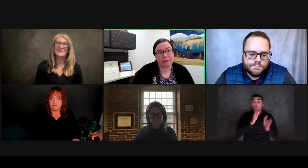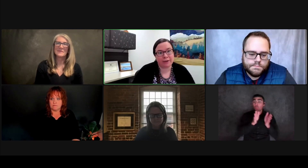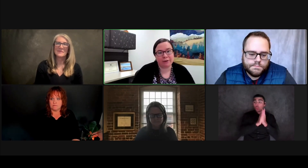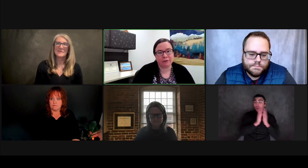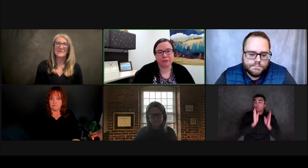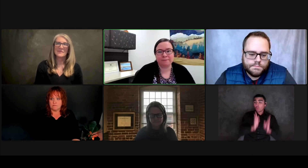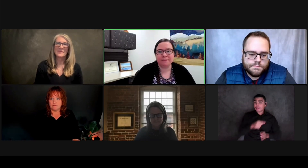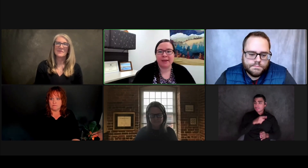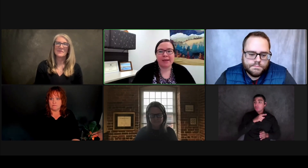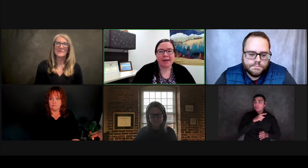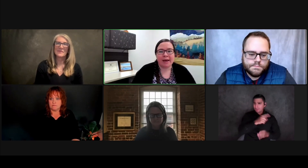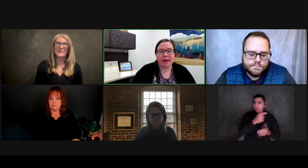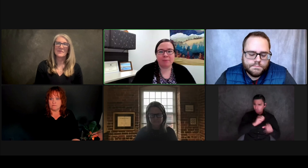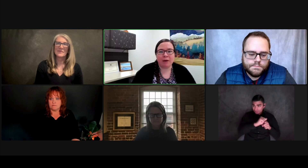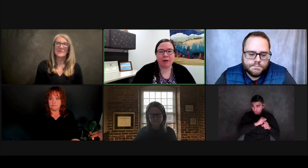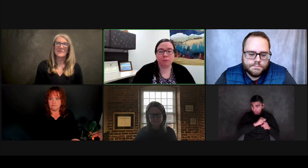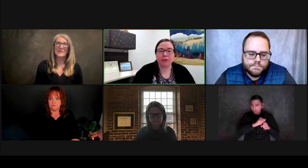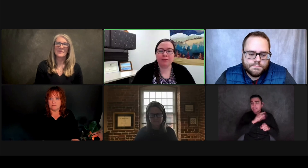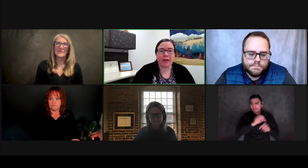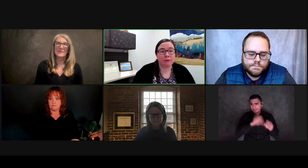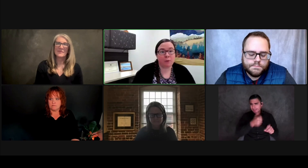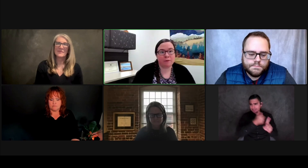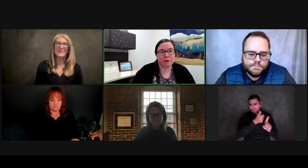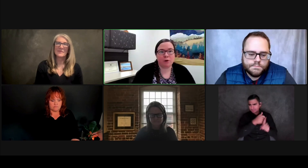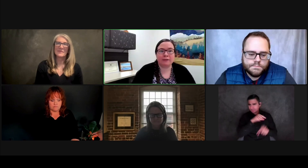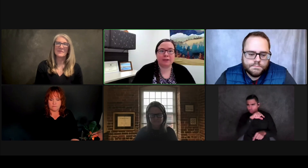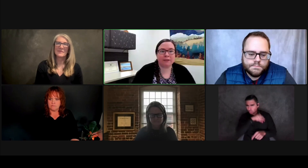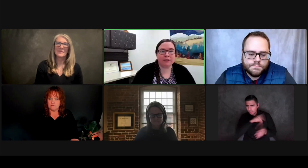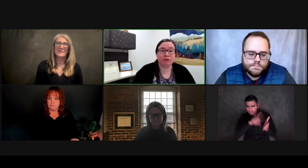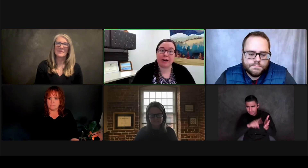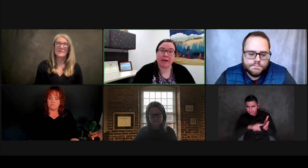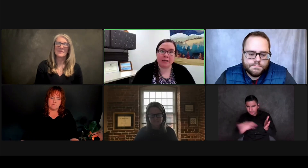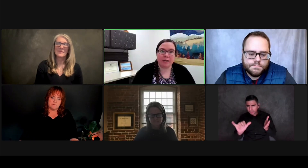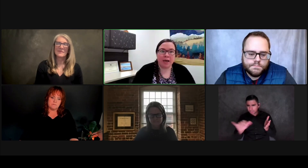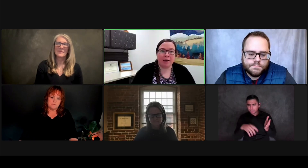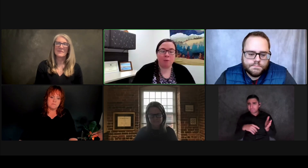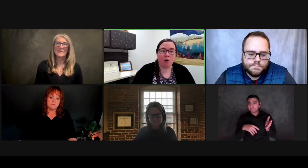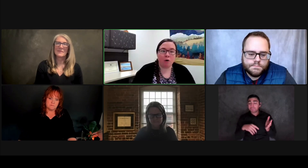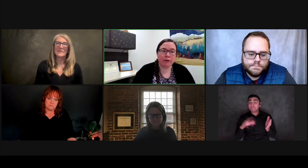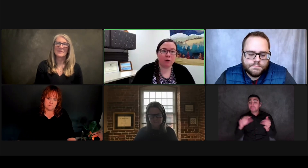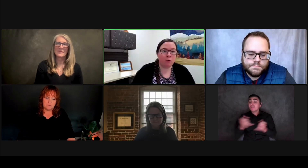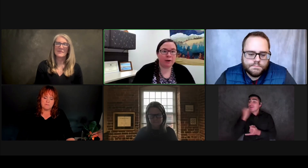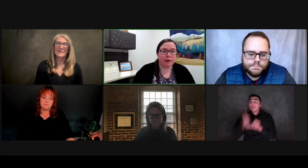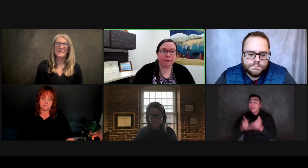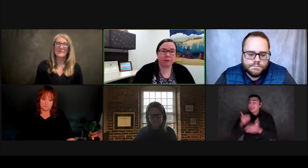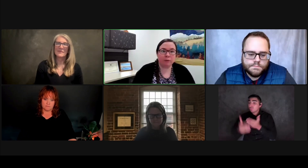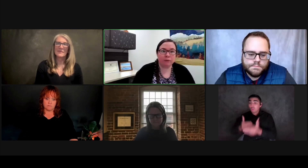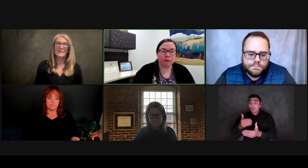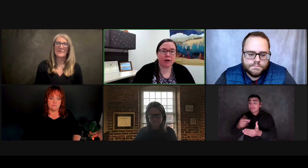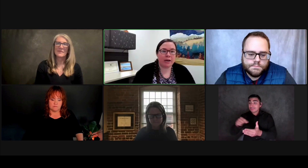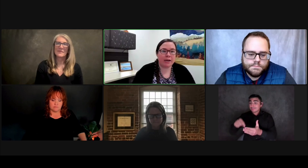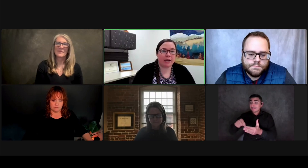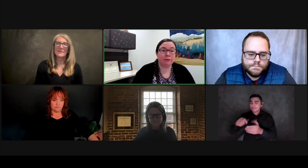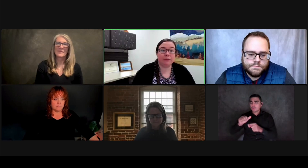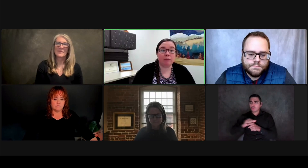to those kind of standards. And really, the last part of our process is training. I'm always open and available for training